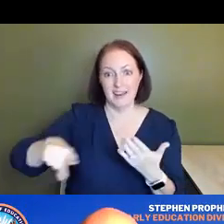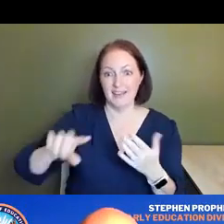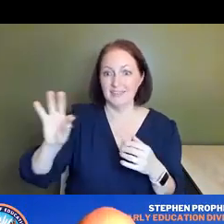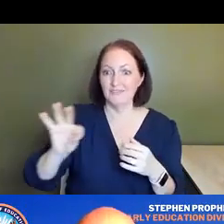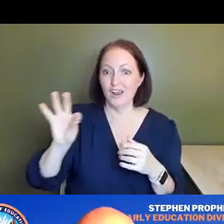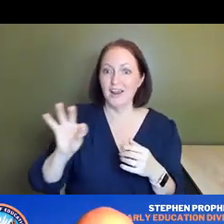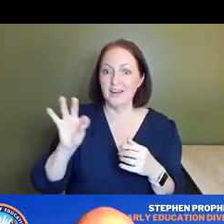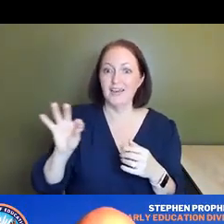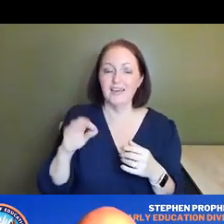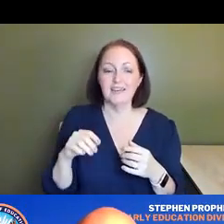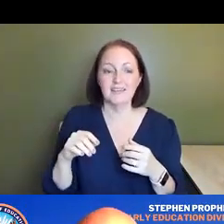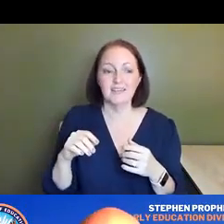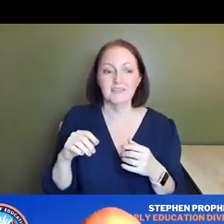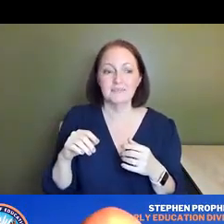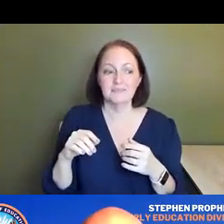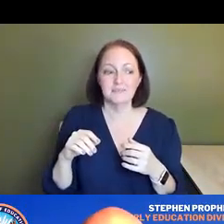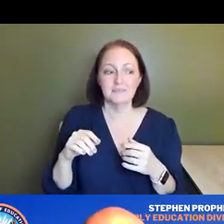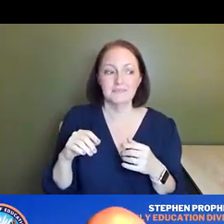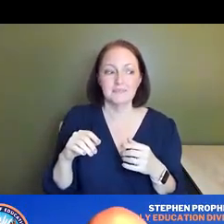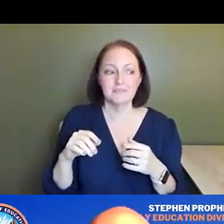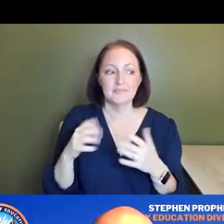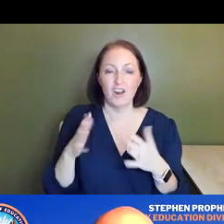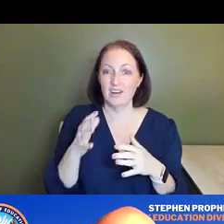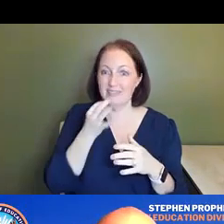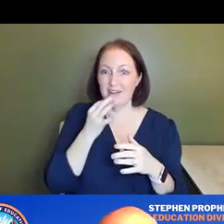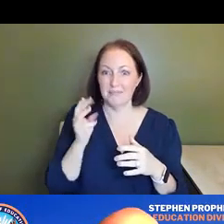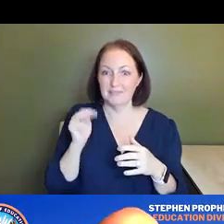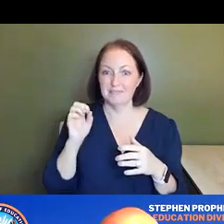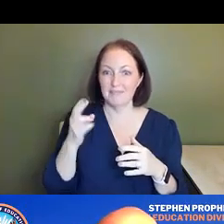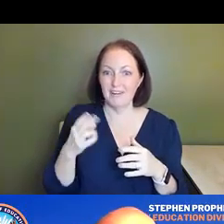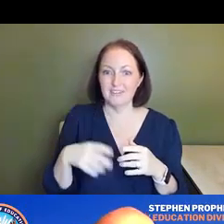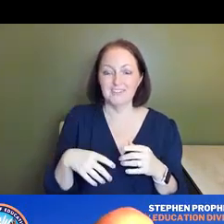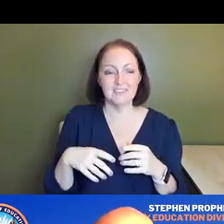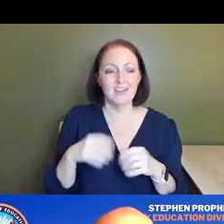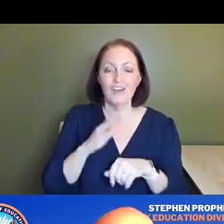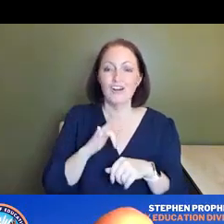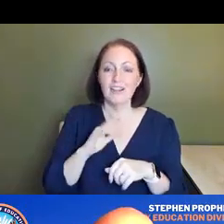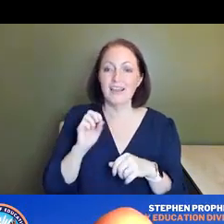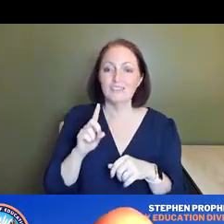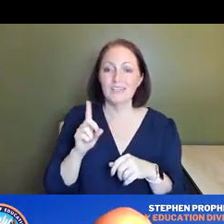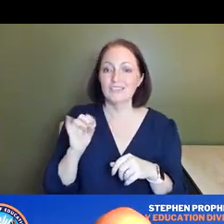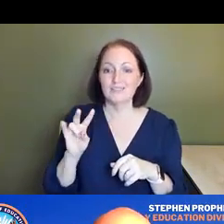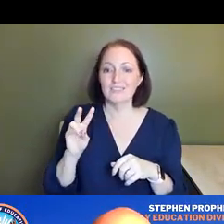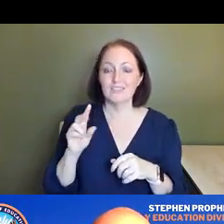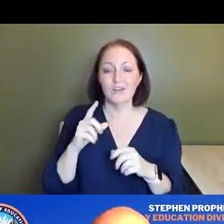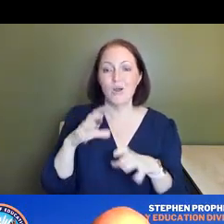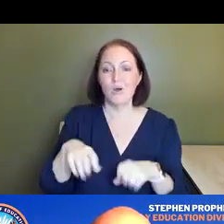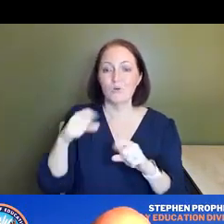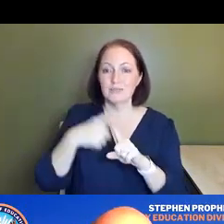and it's already almost March or the Early Education Division will host a monthly webinar